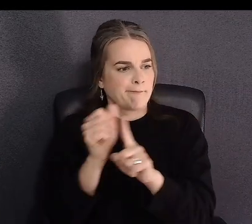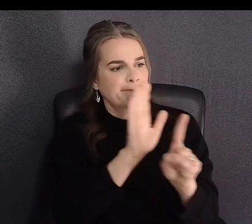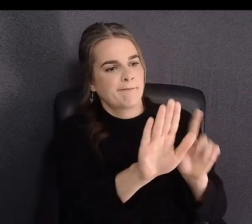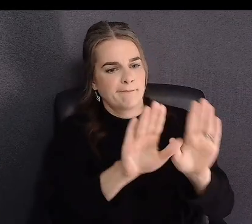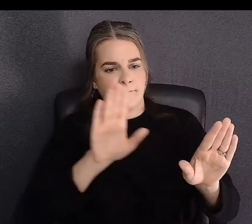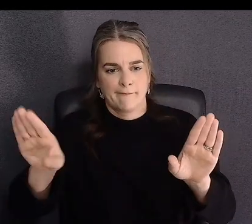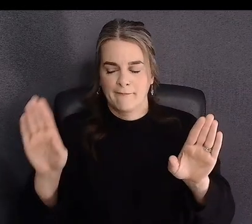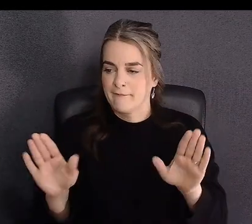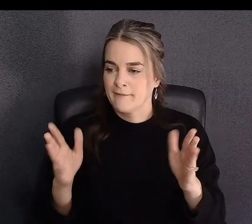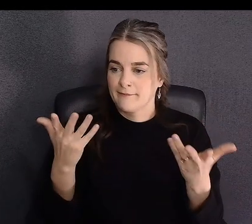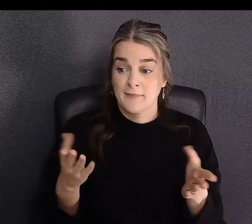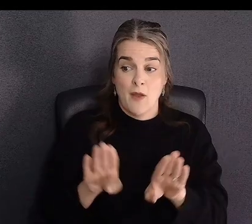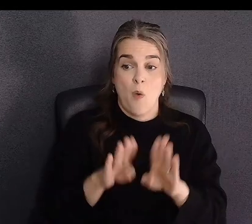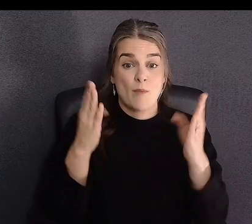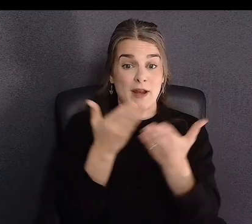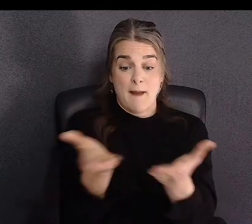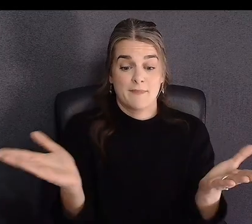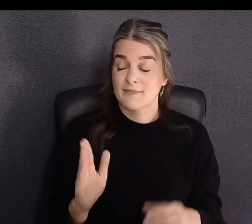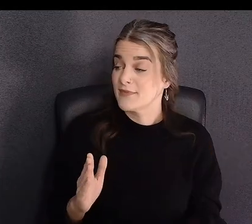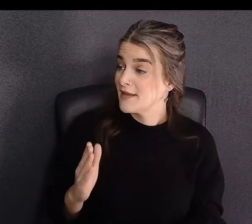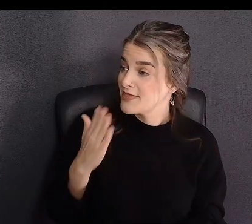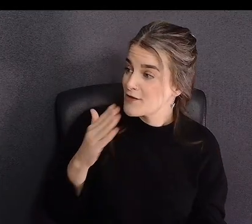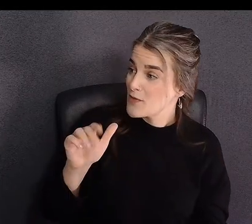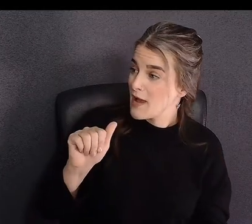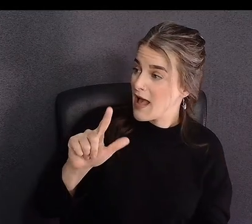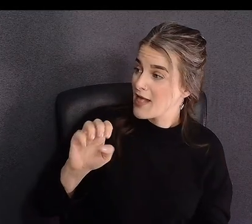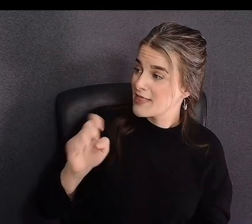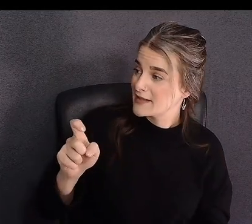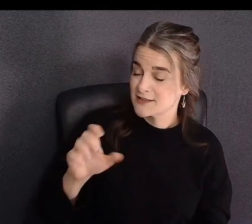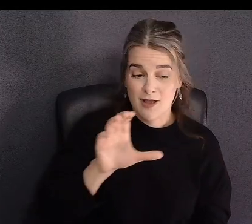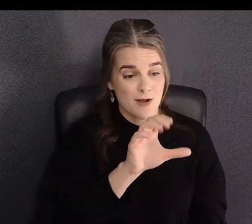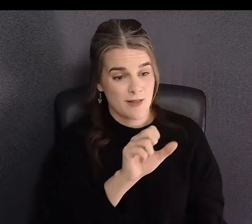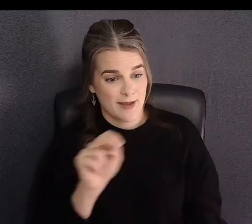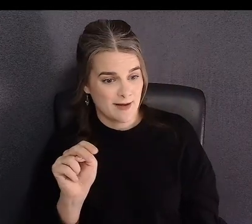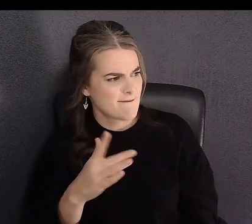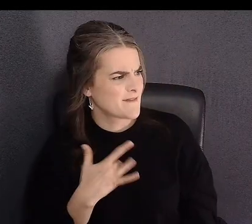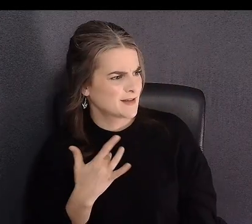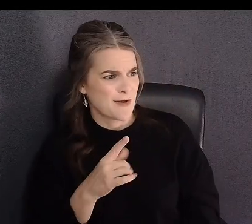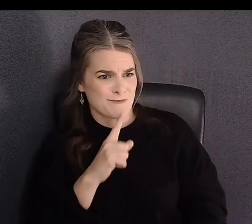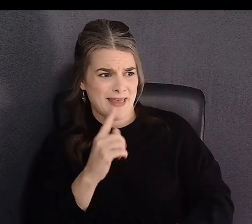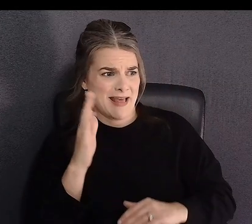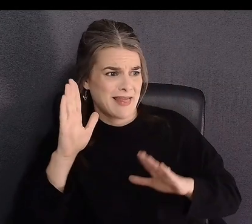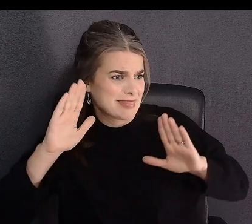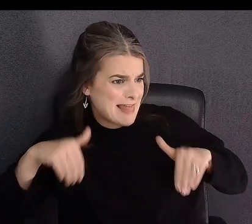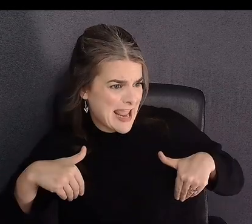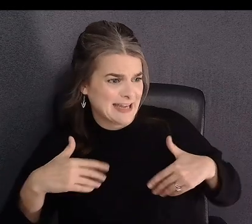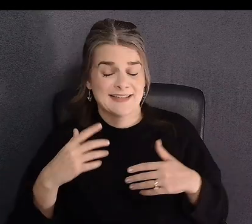Thank you, Alex and Colleen I know, it feels much later than it is. It feels like-- The sun is down and my brain is off.